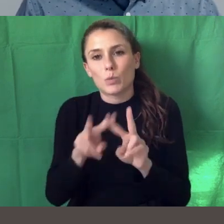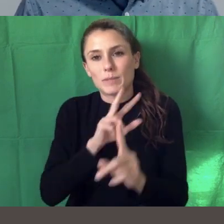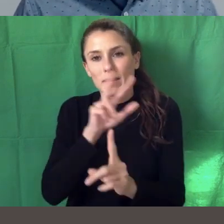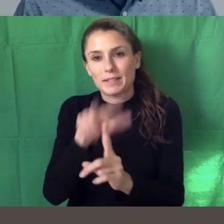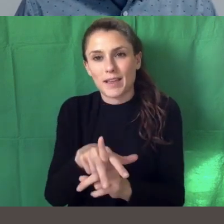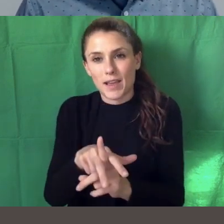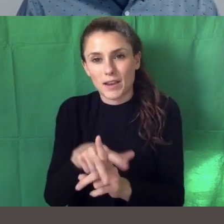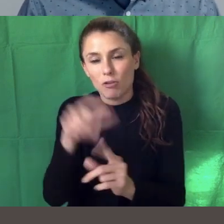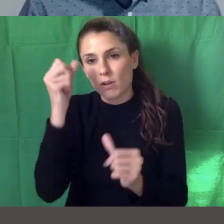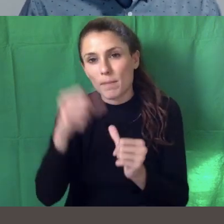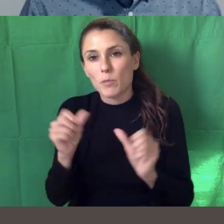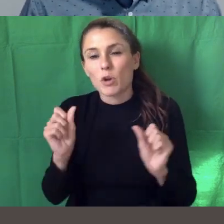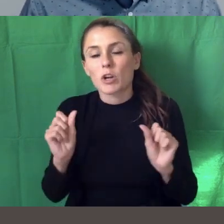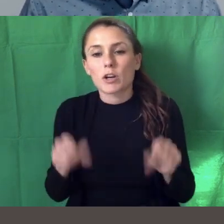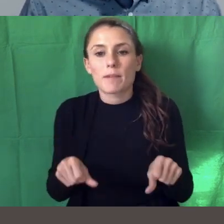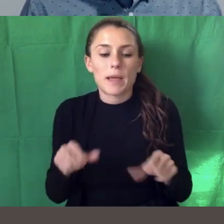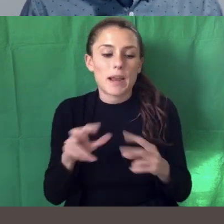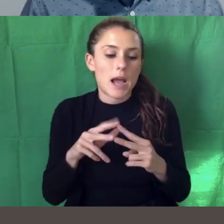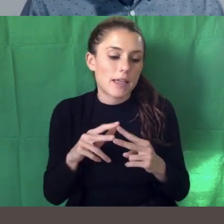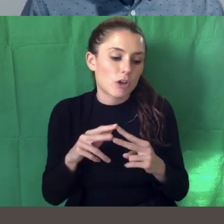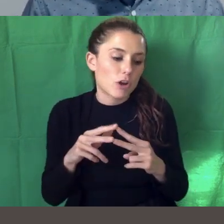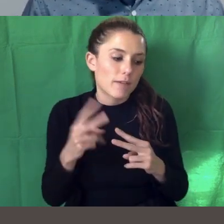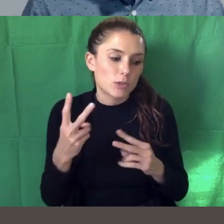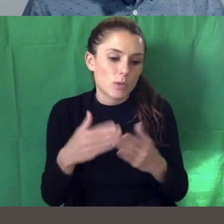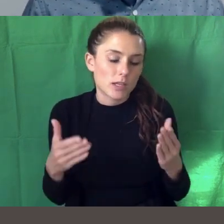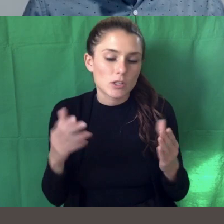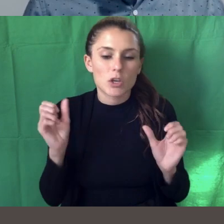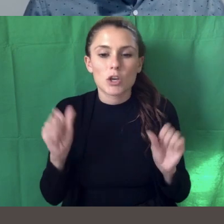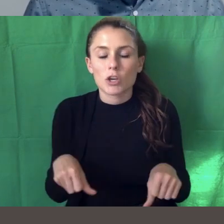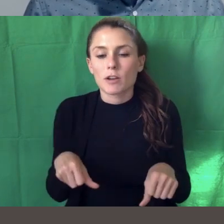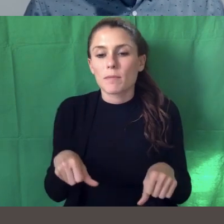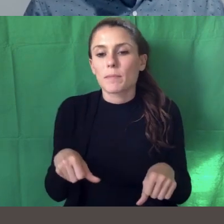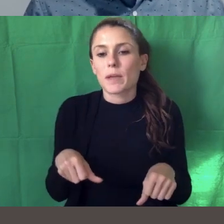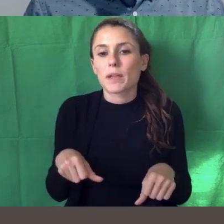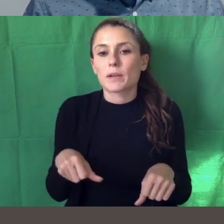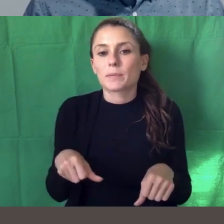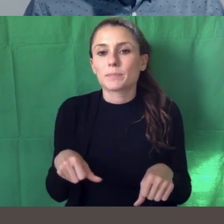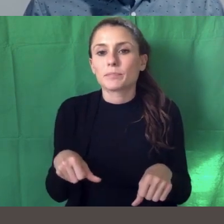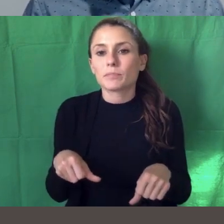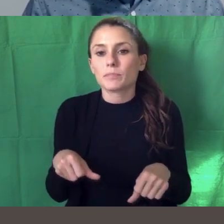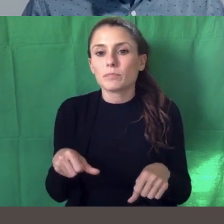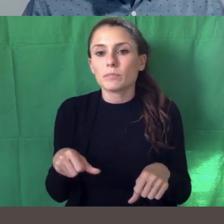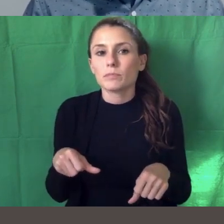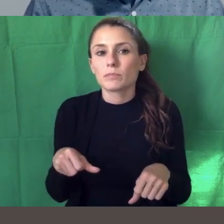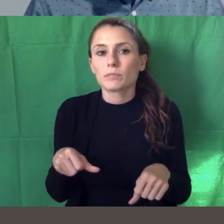If you remember that could have been either of two things, it could have been a yield expression or star expression.